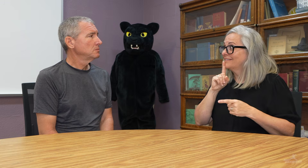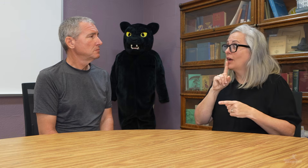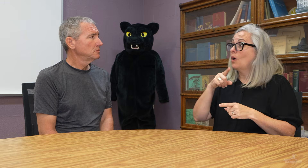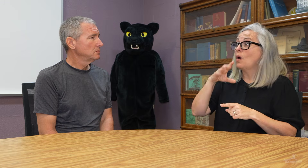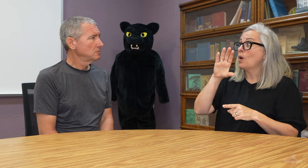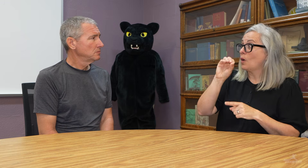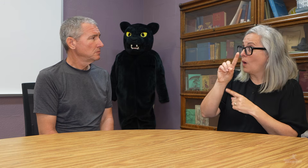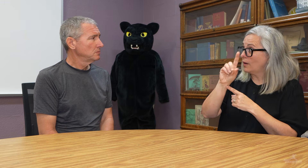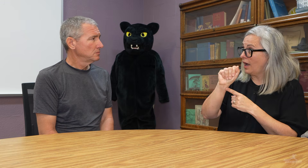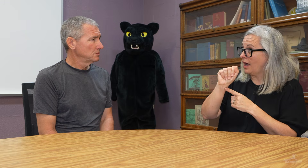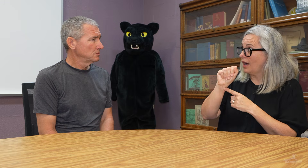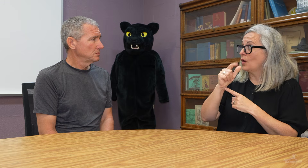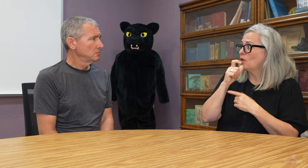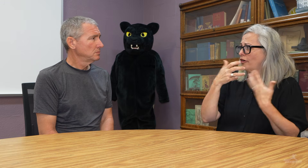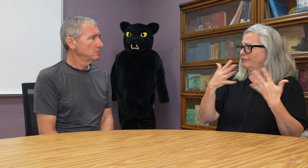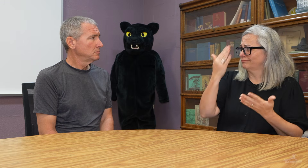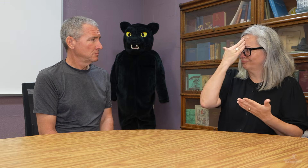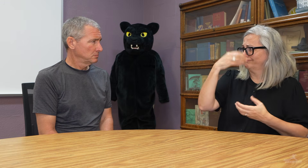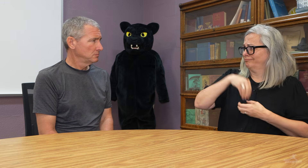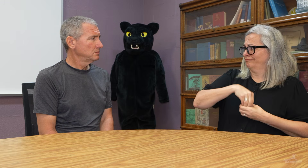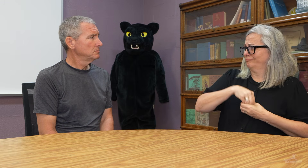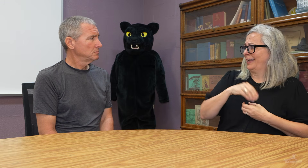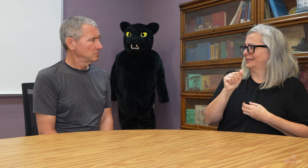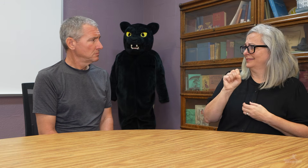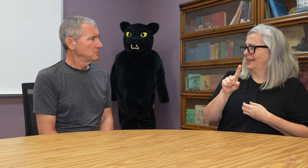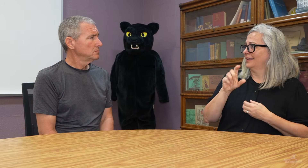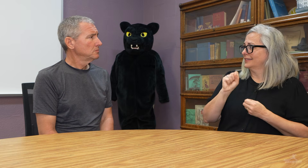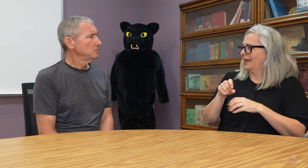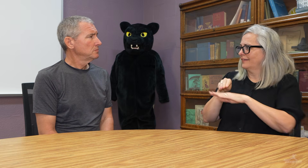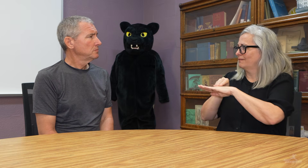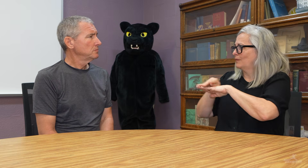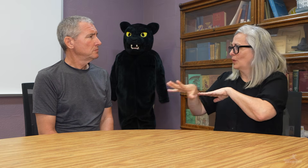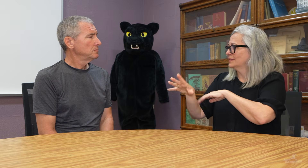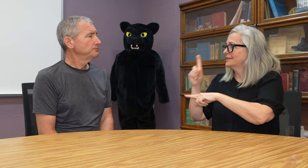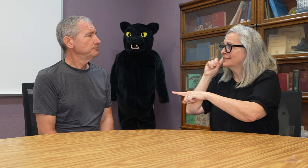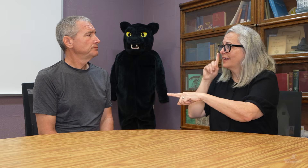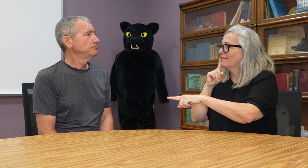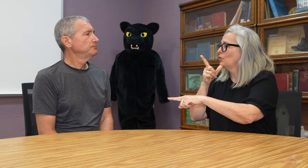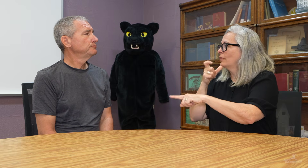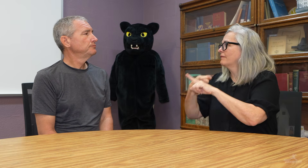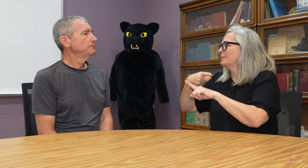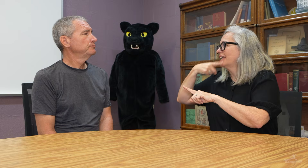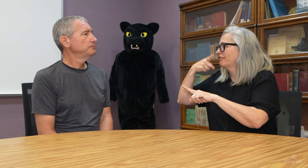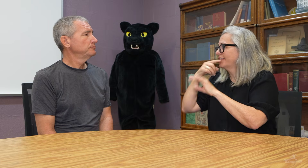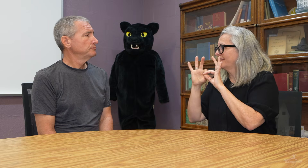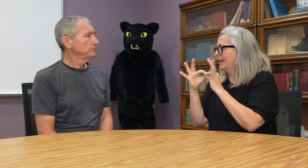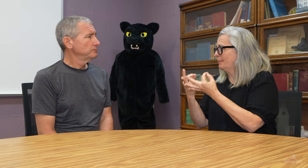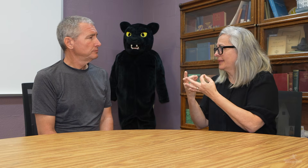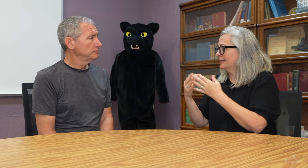including CODAs who know ASL in their hearts. They can be a good influence on deaf children from hearing families.